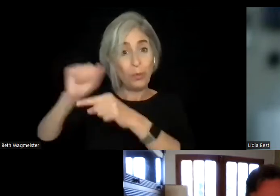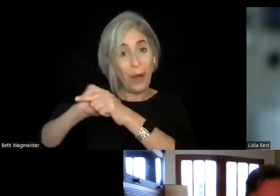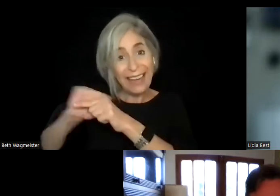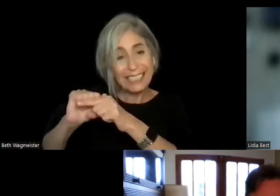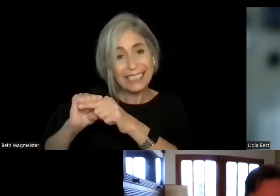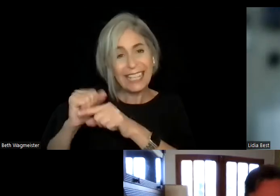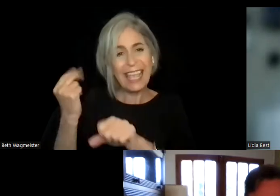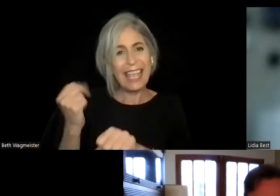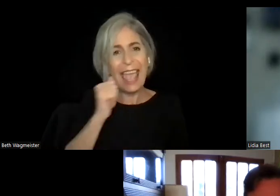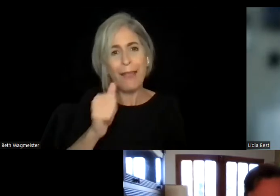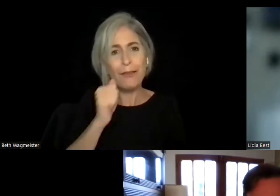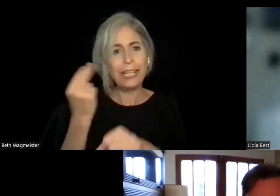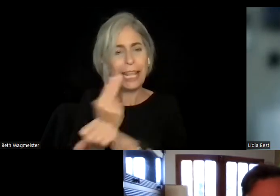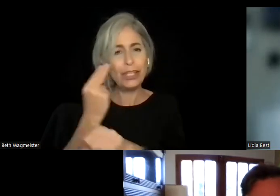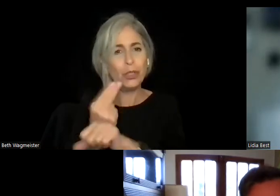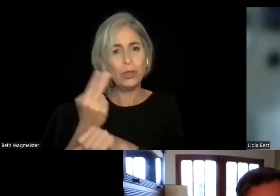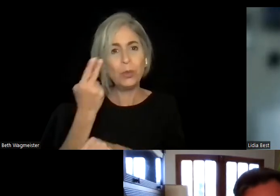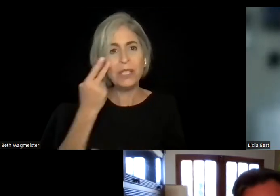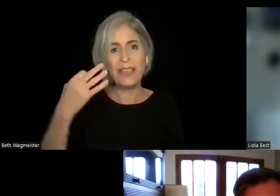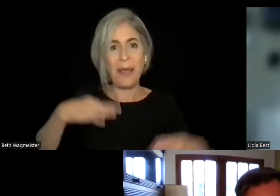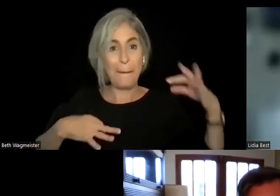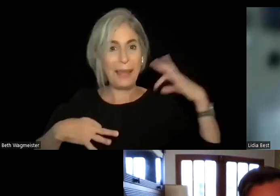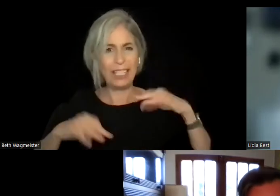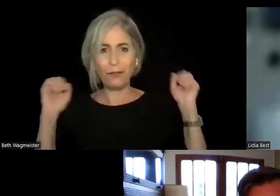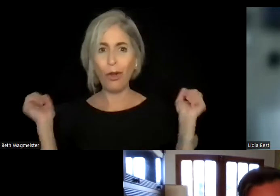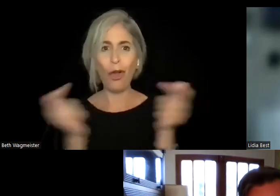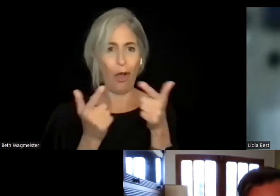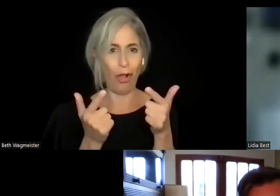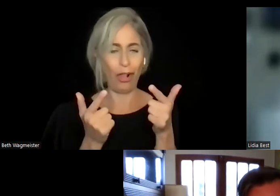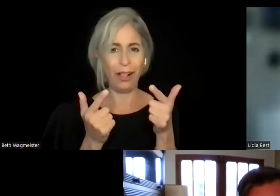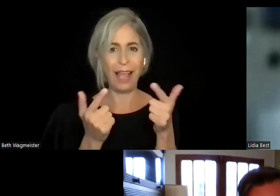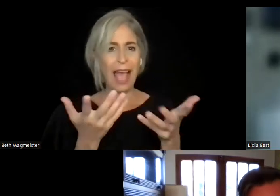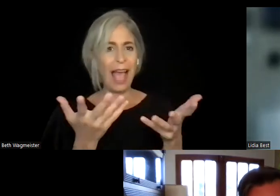to the table. Now we need to see that it is